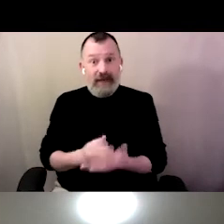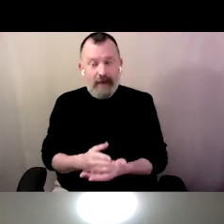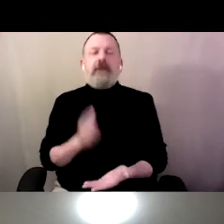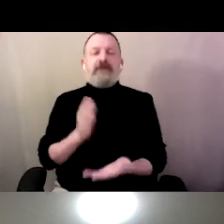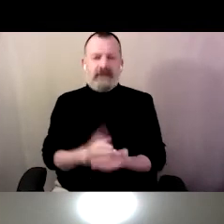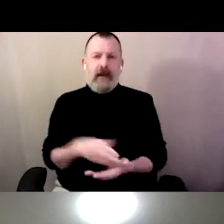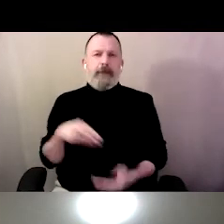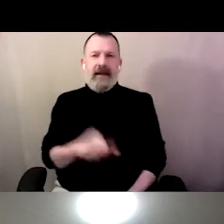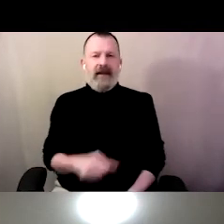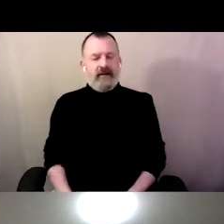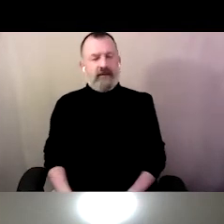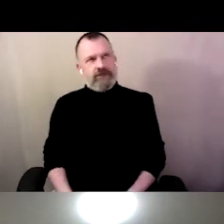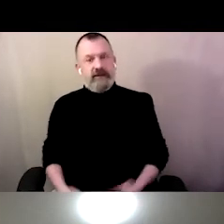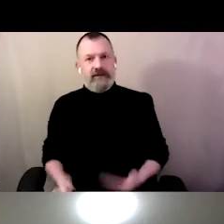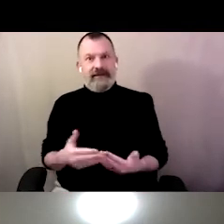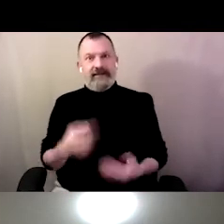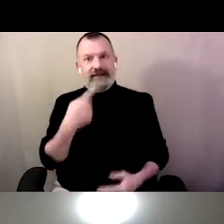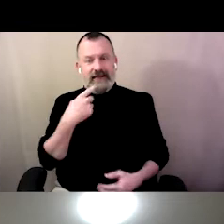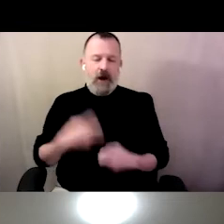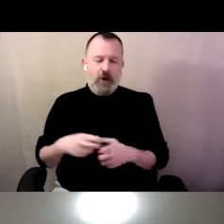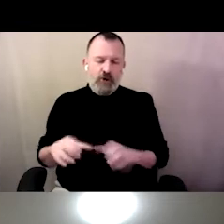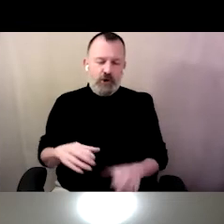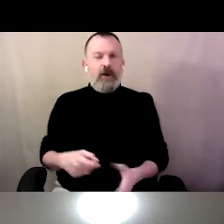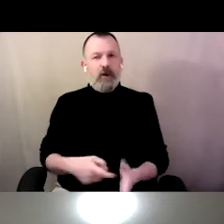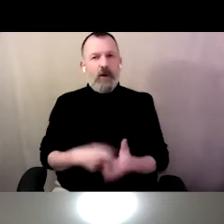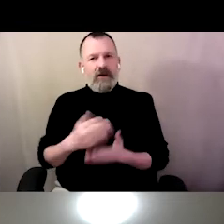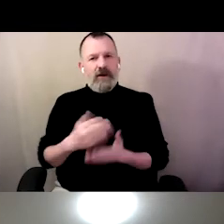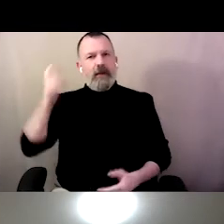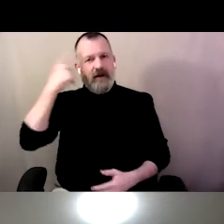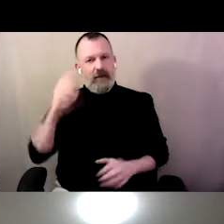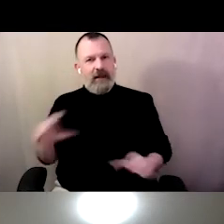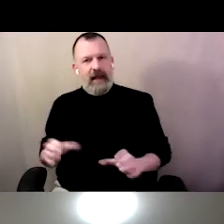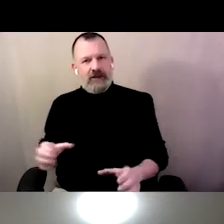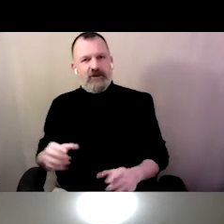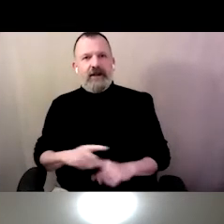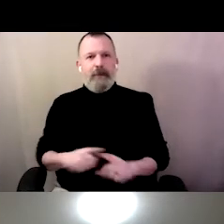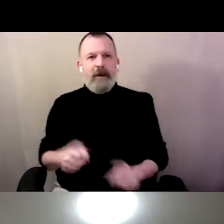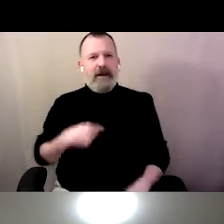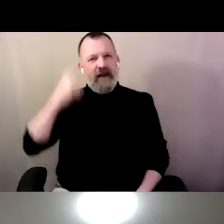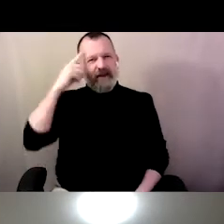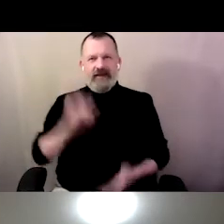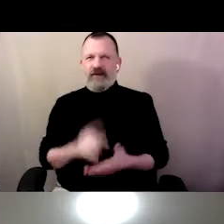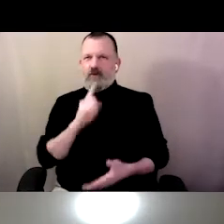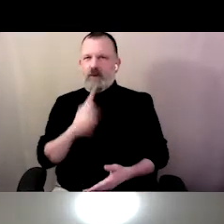said than done, because it's going to take some level of government action to get there. CalebBarlow: But I think that's really where we are today is